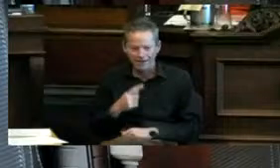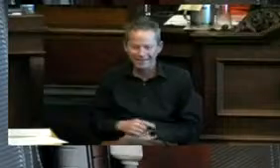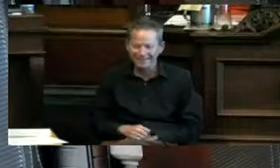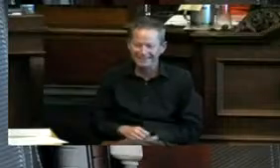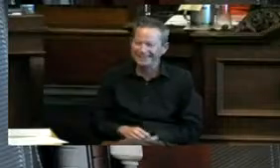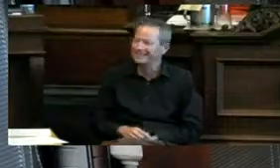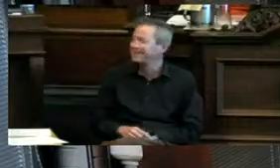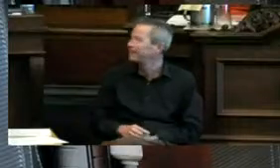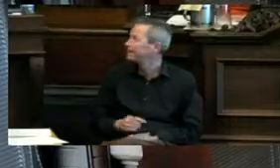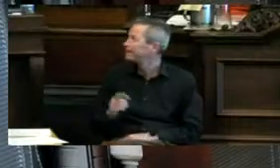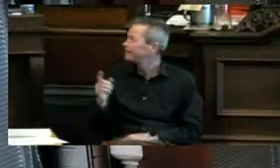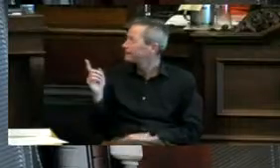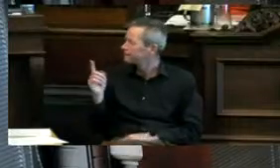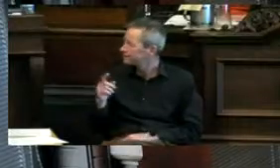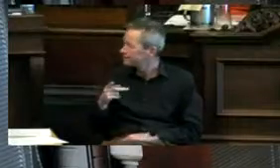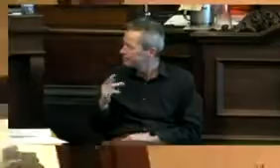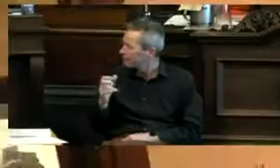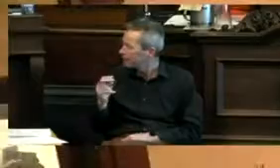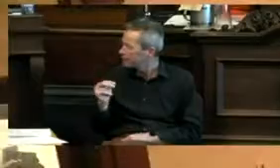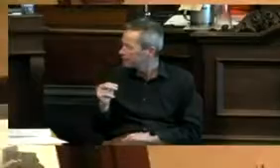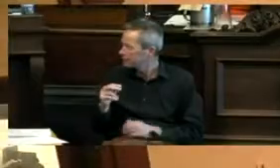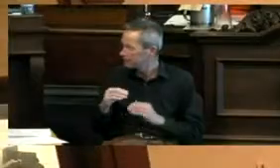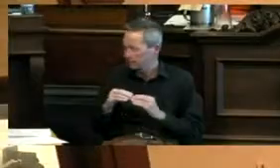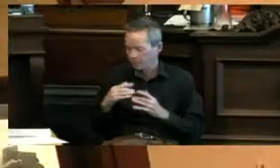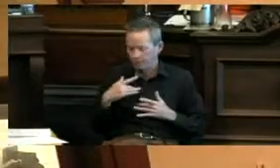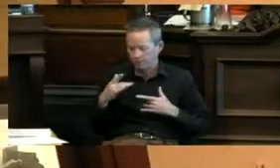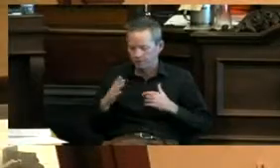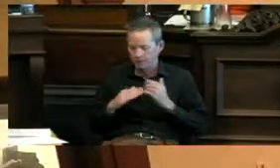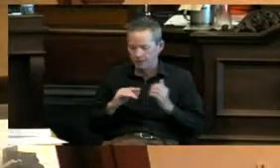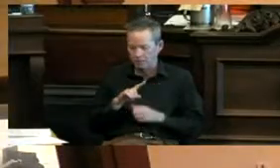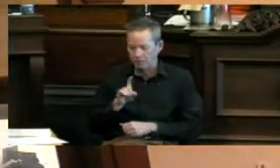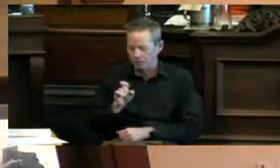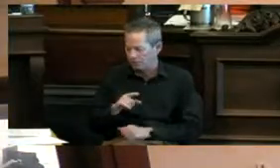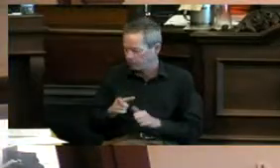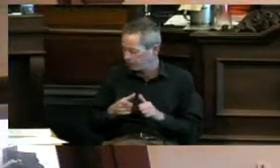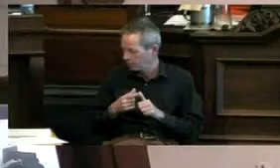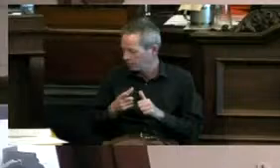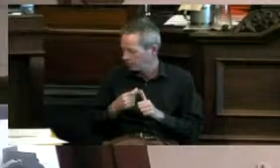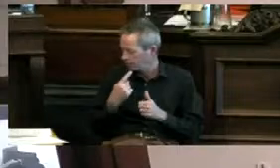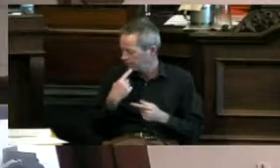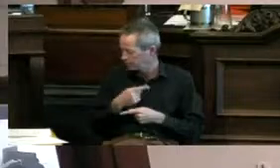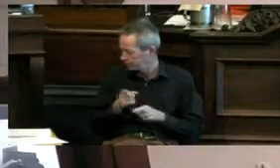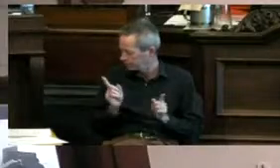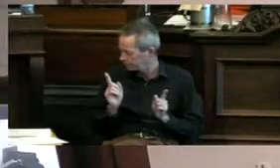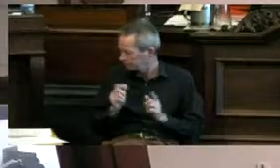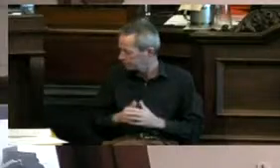So council member Patterson.